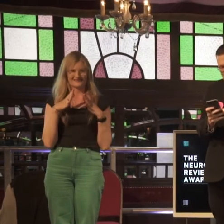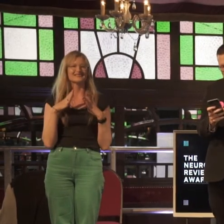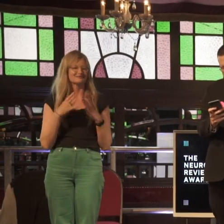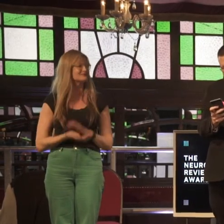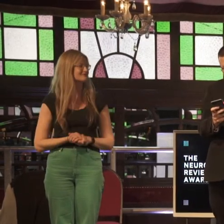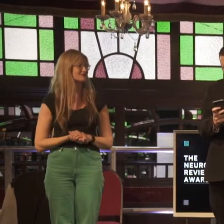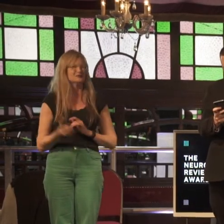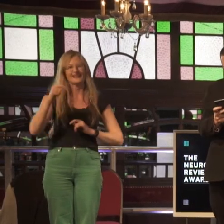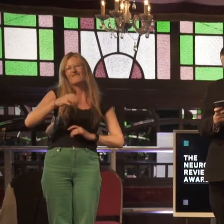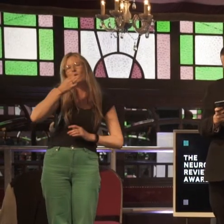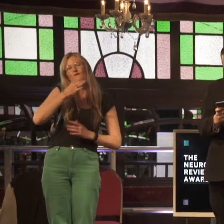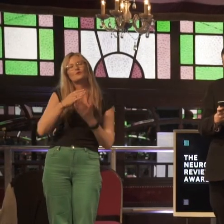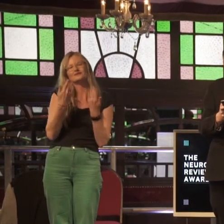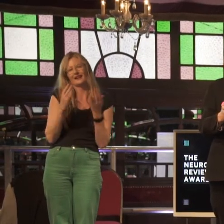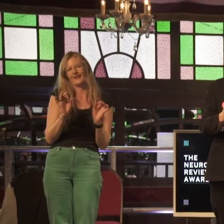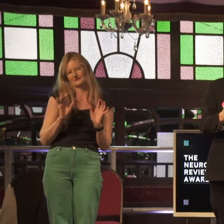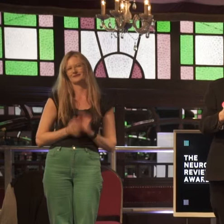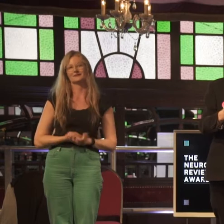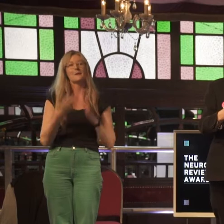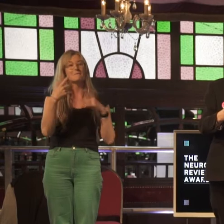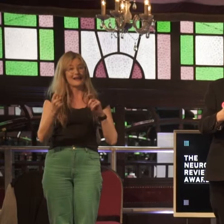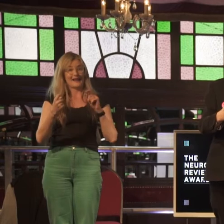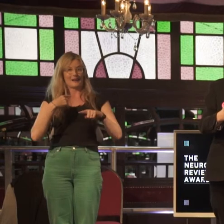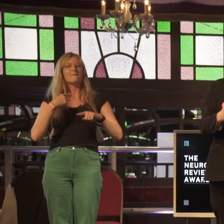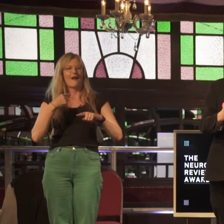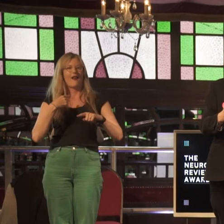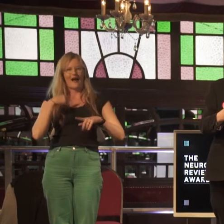She was only up for a few days, but she did email me when I told her this morning.